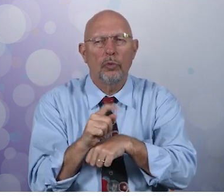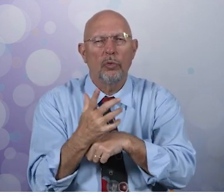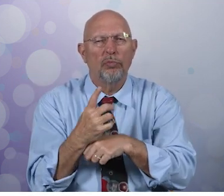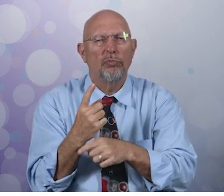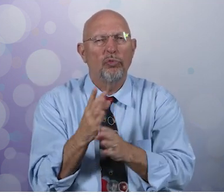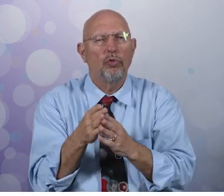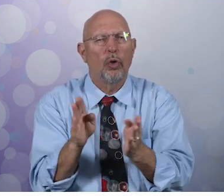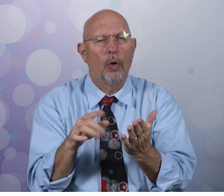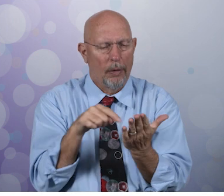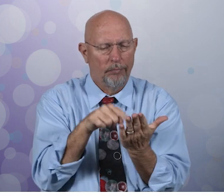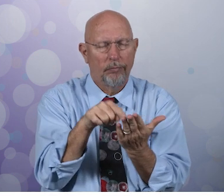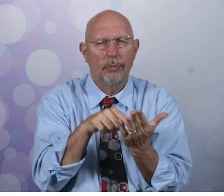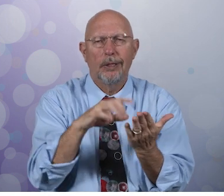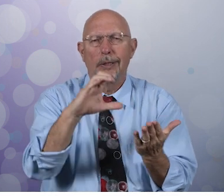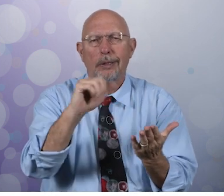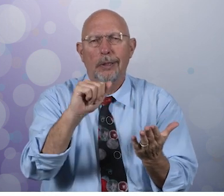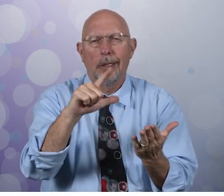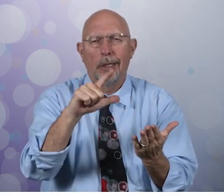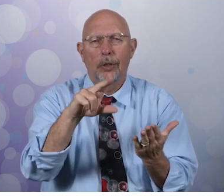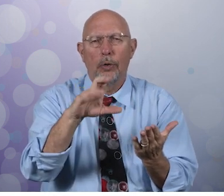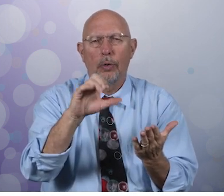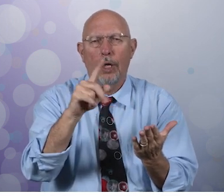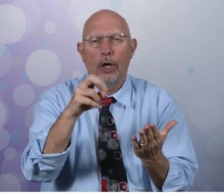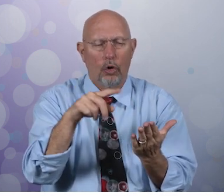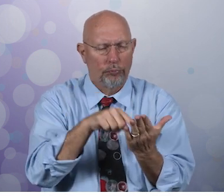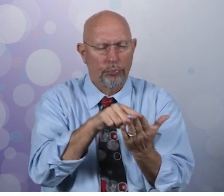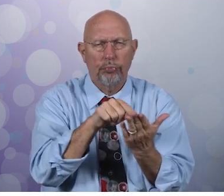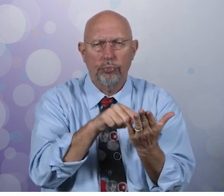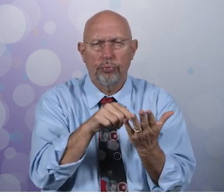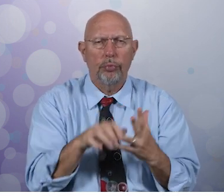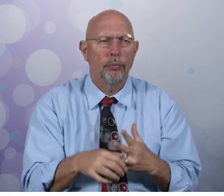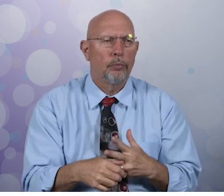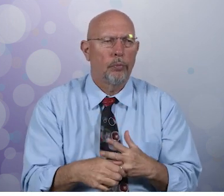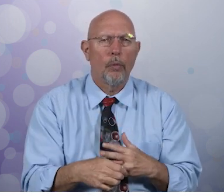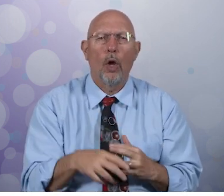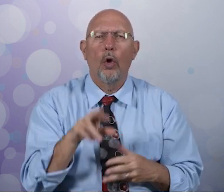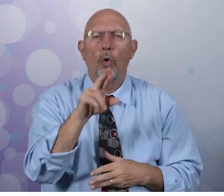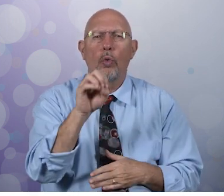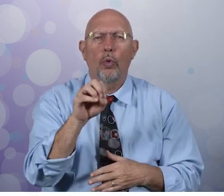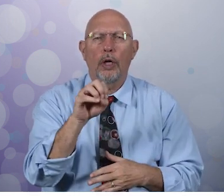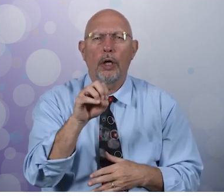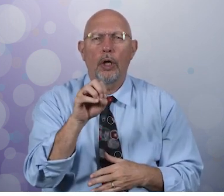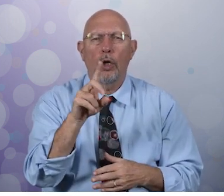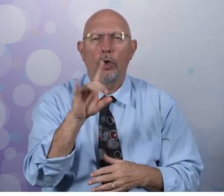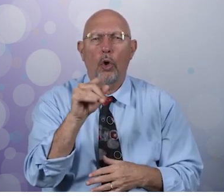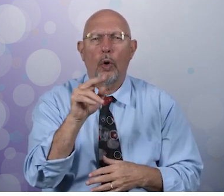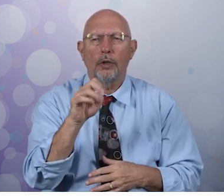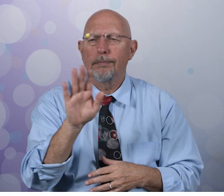for computation and calculation. Redirection back to the assessment, back to task